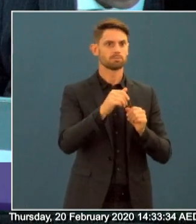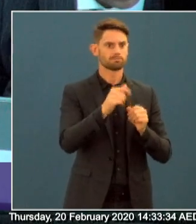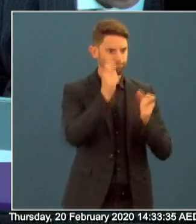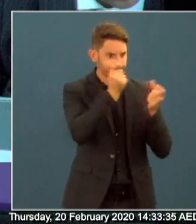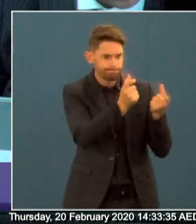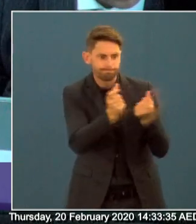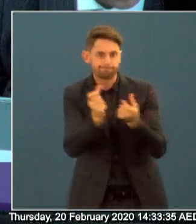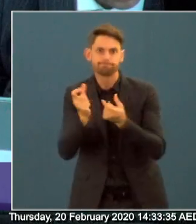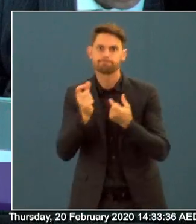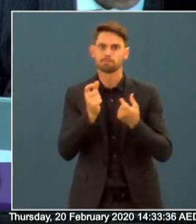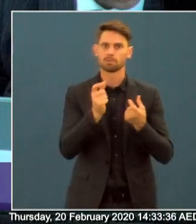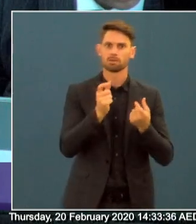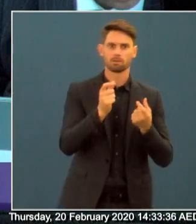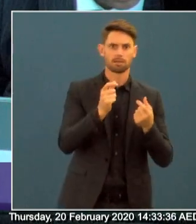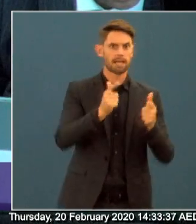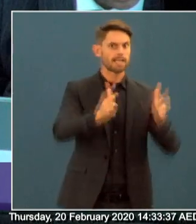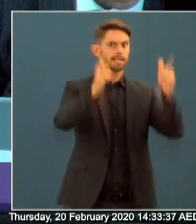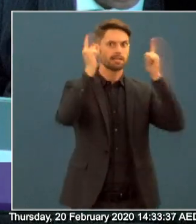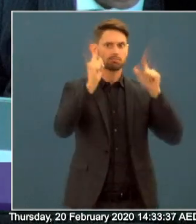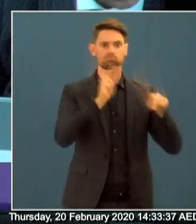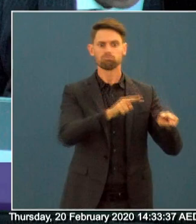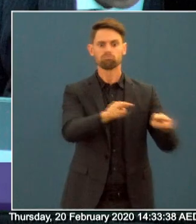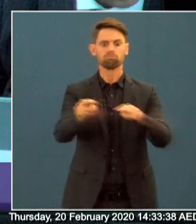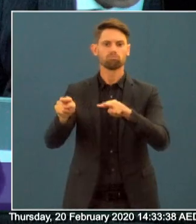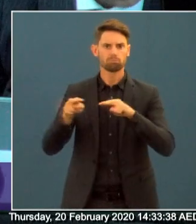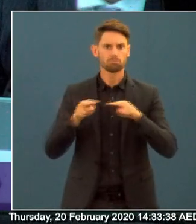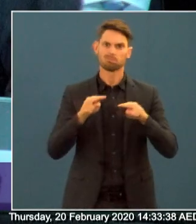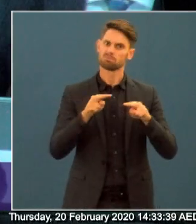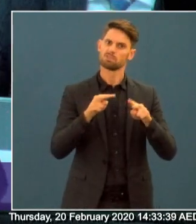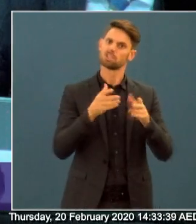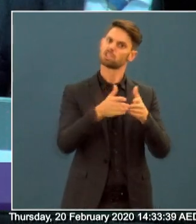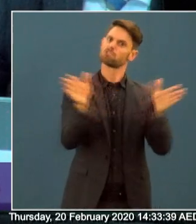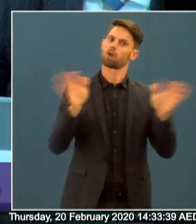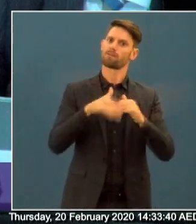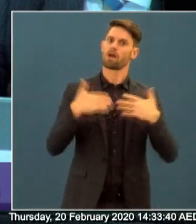And I wonder, just perhaps, if you can deal with this generally.